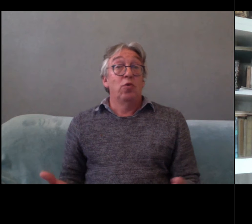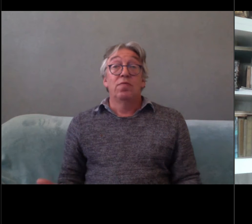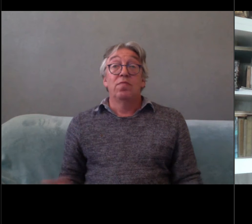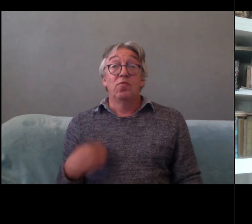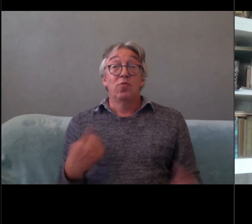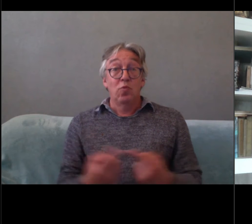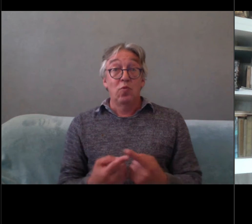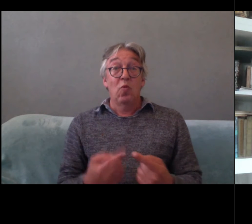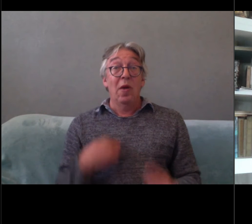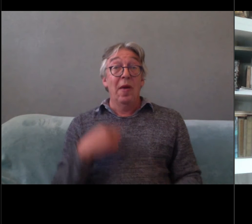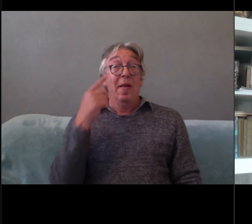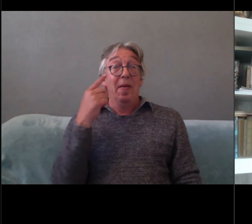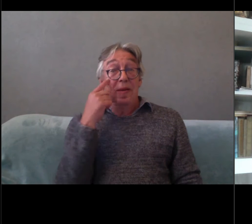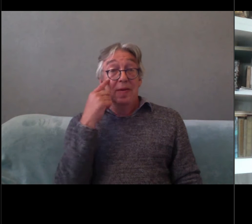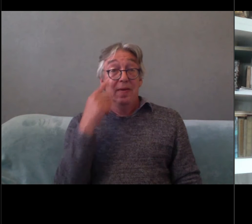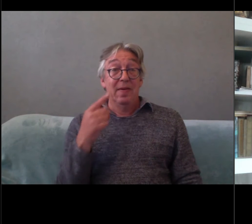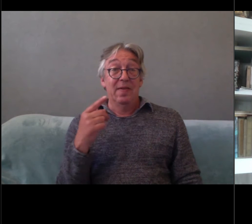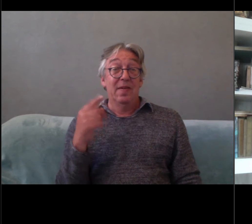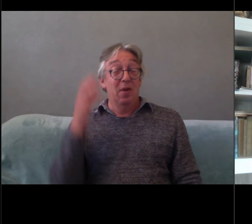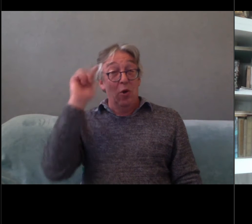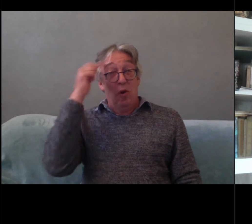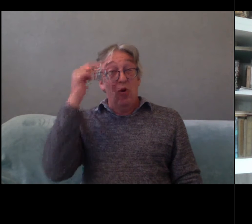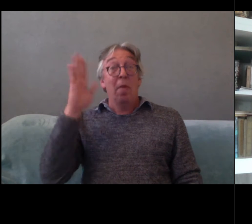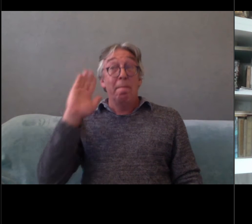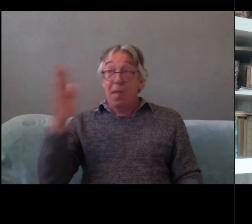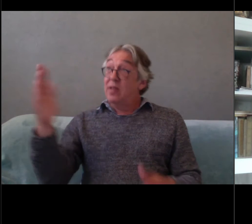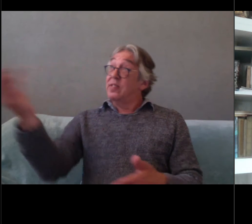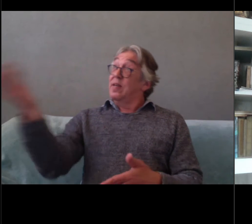to try to involve them in open labour market,